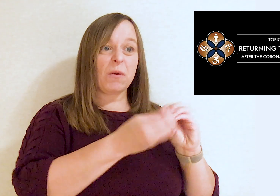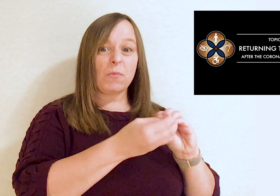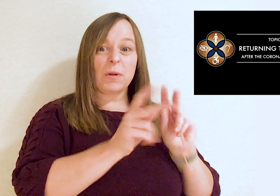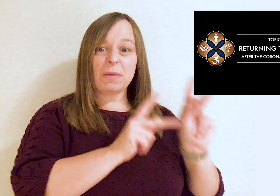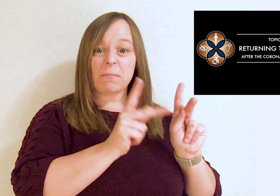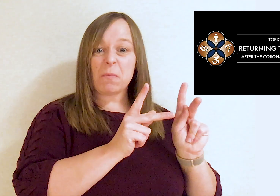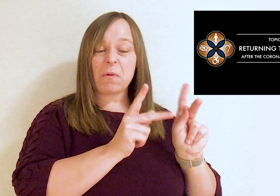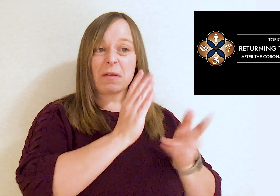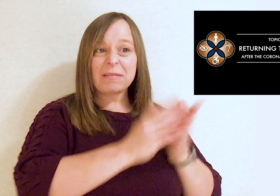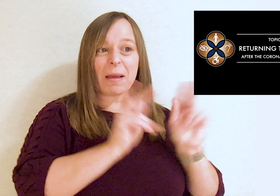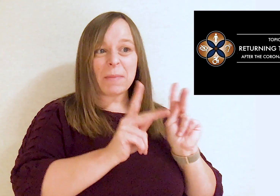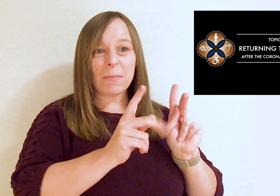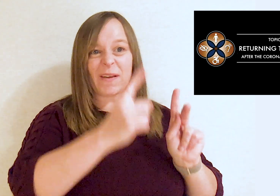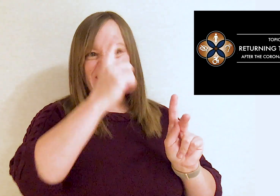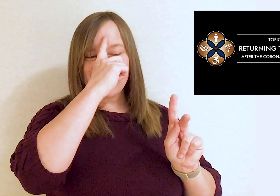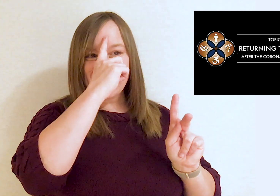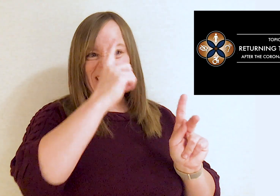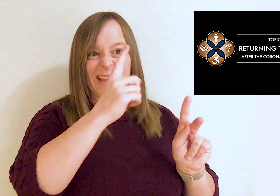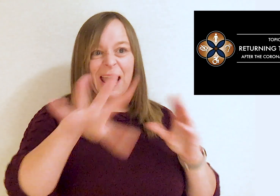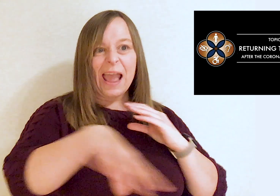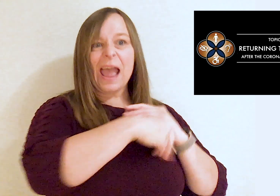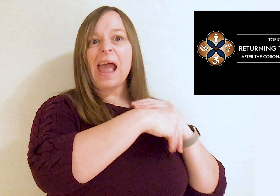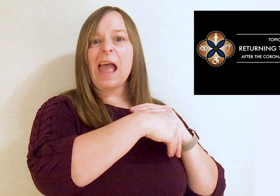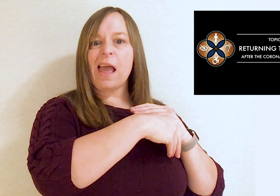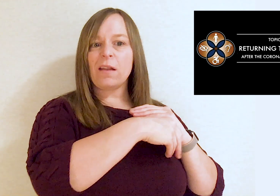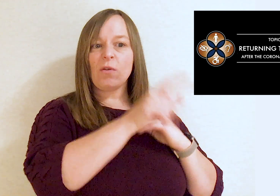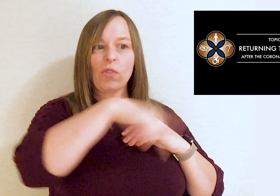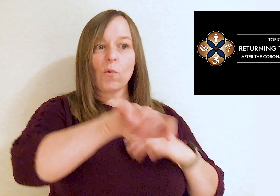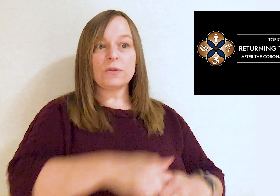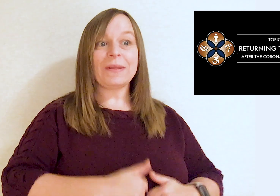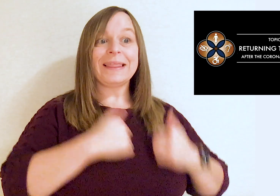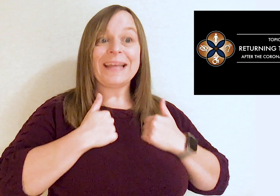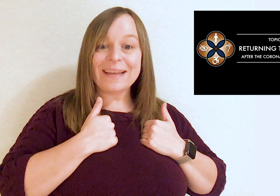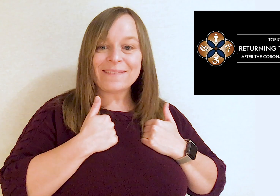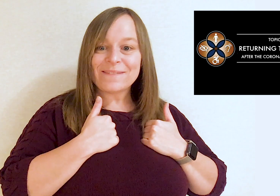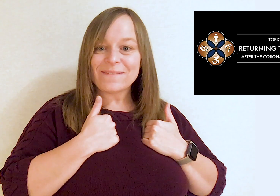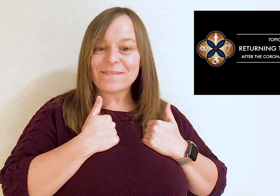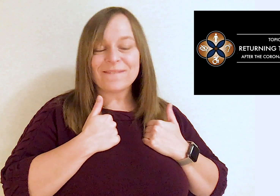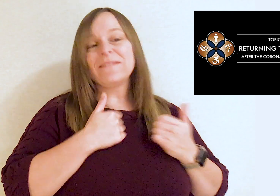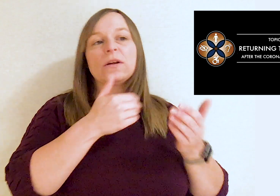you really do, in some cases, have to add to that those who live in close